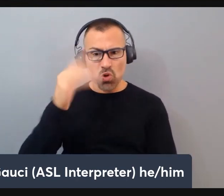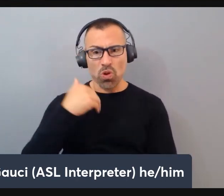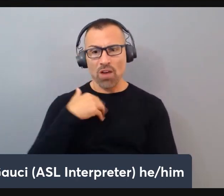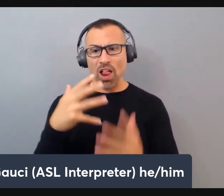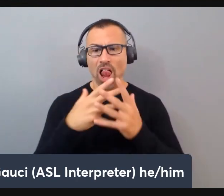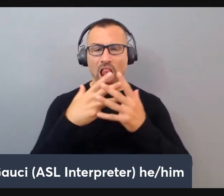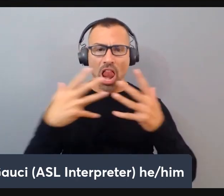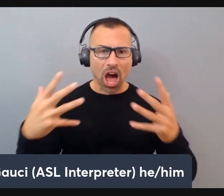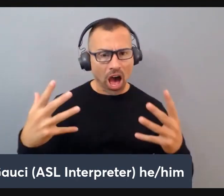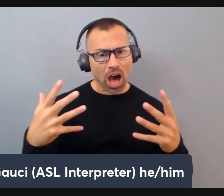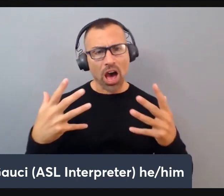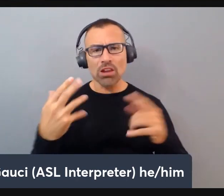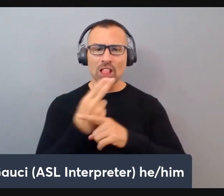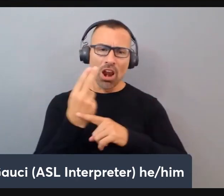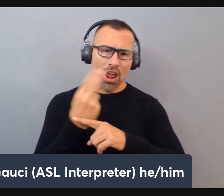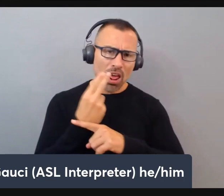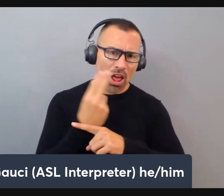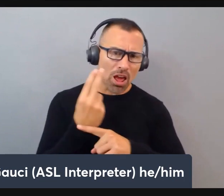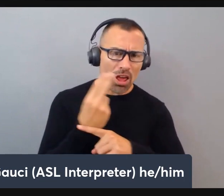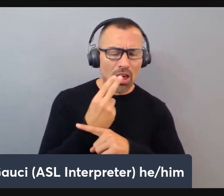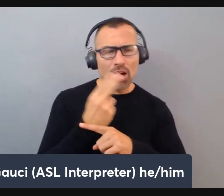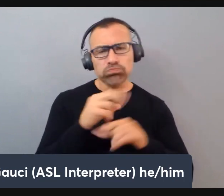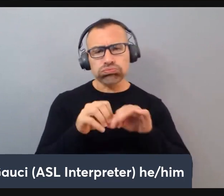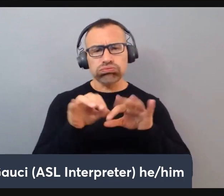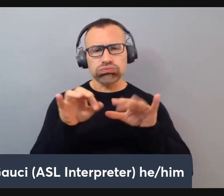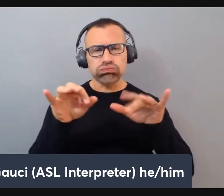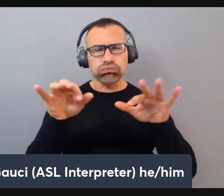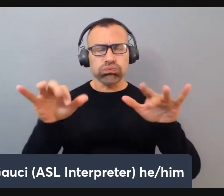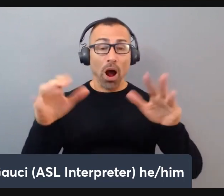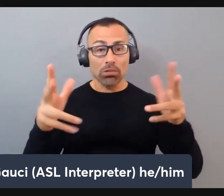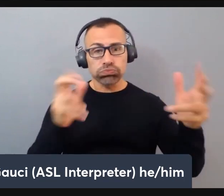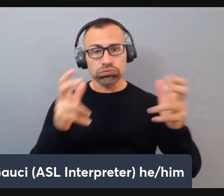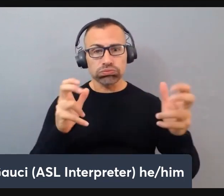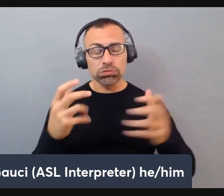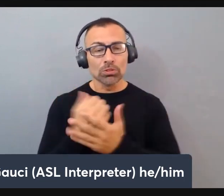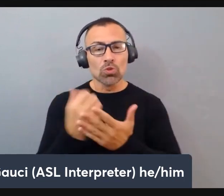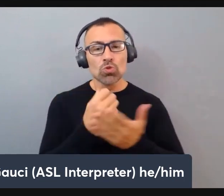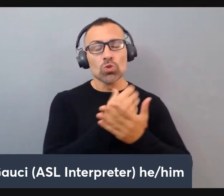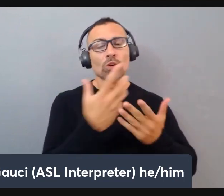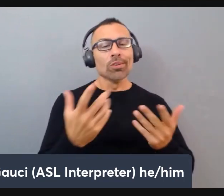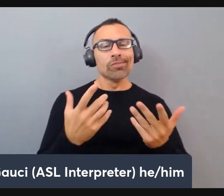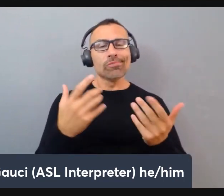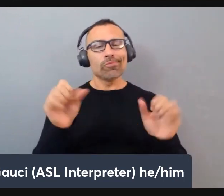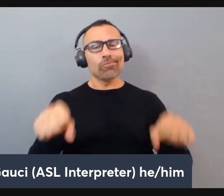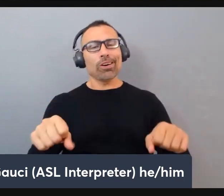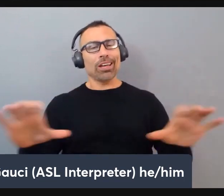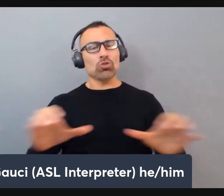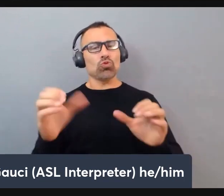What are some of the steps I should take to make sure that that's successful? Yeah.